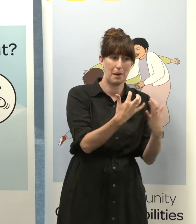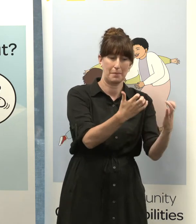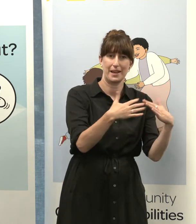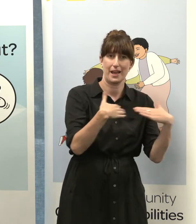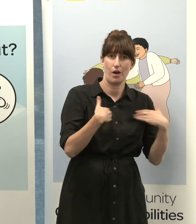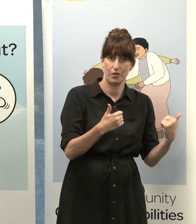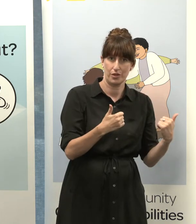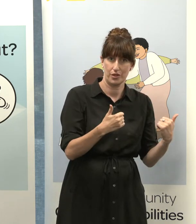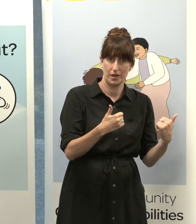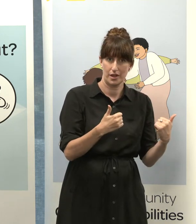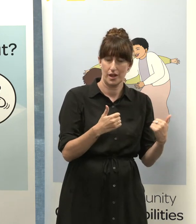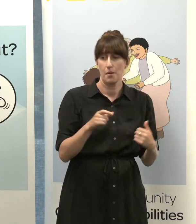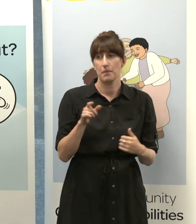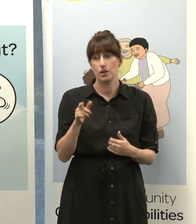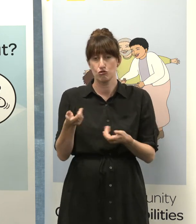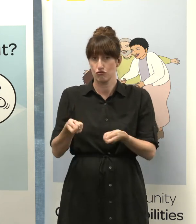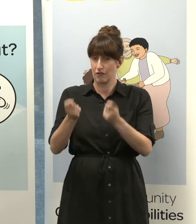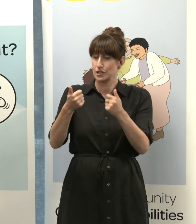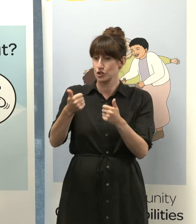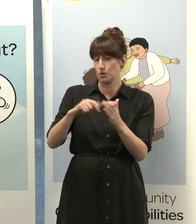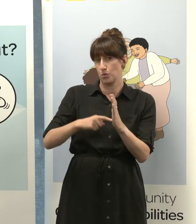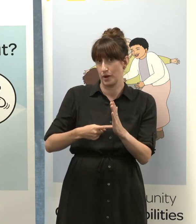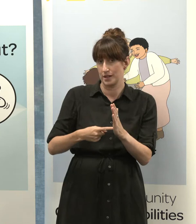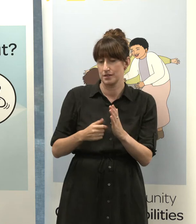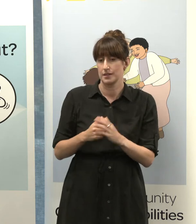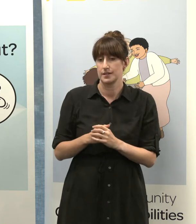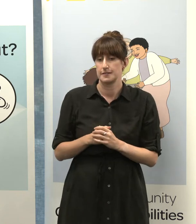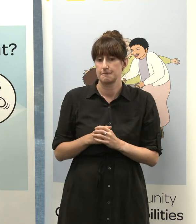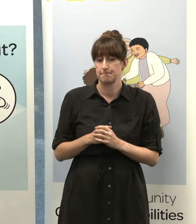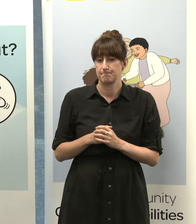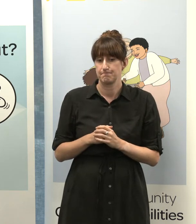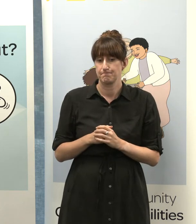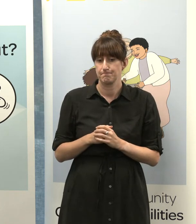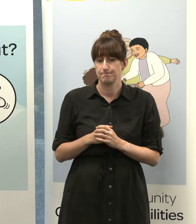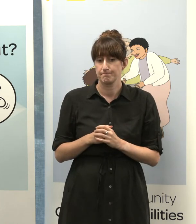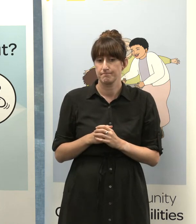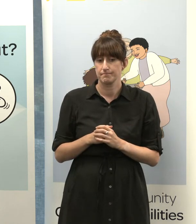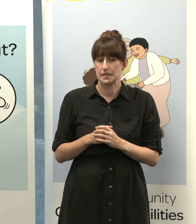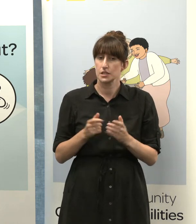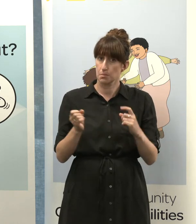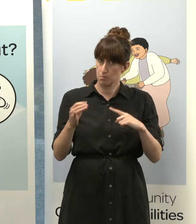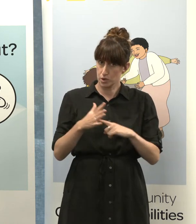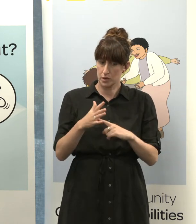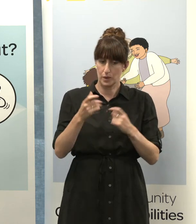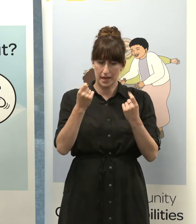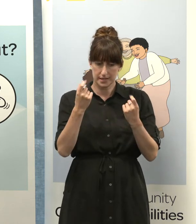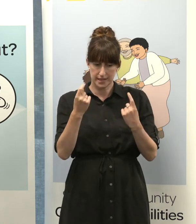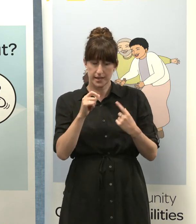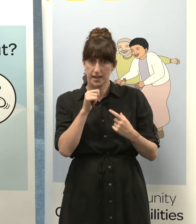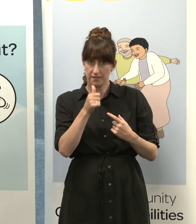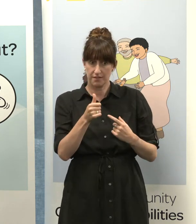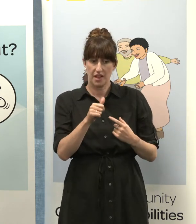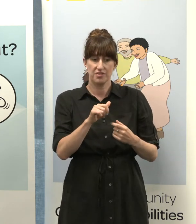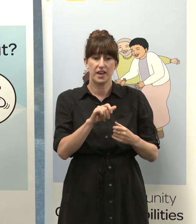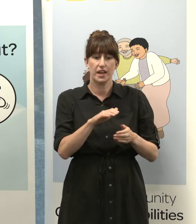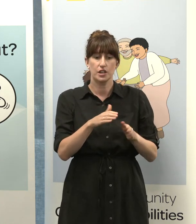related death in the last few weeks but had not been reported through the public health unit. It was to make sure our reporting was accurate. But the point you raise is a